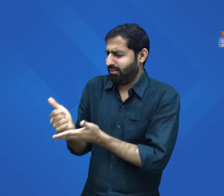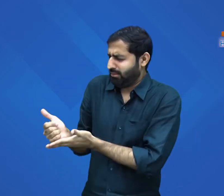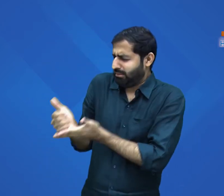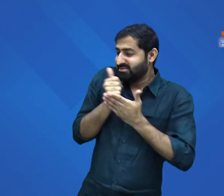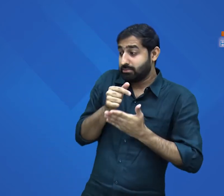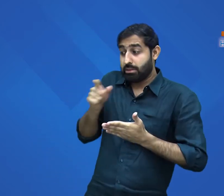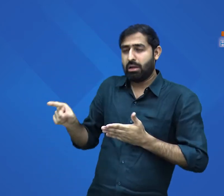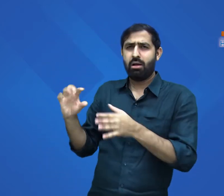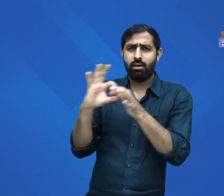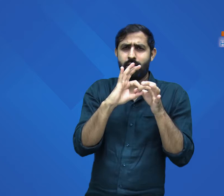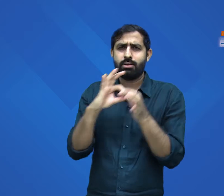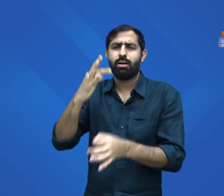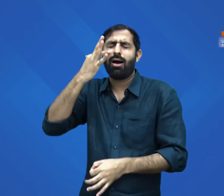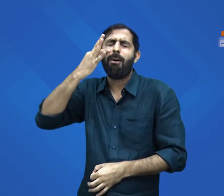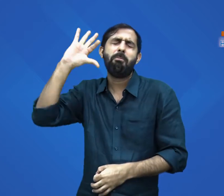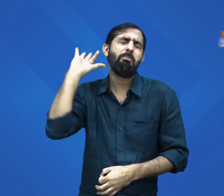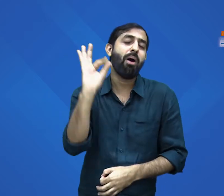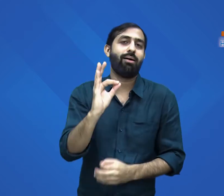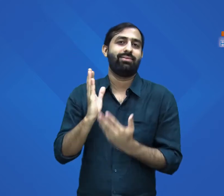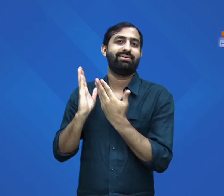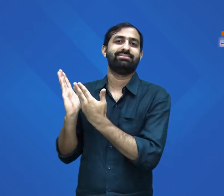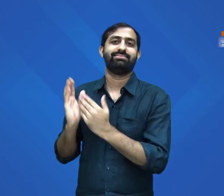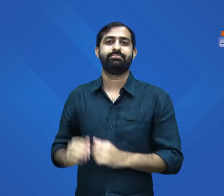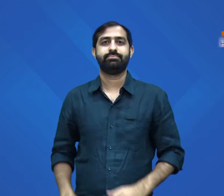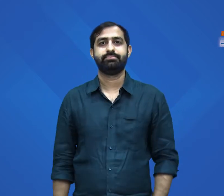That is why human shares a very significant bond with language.